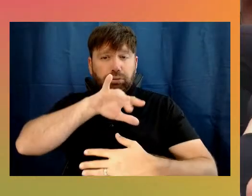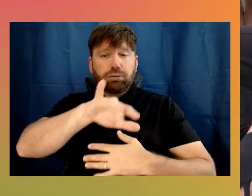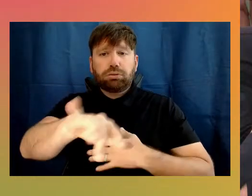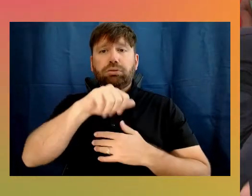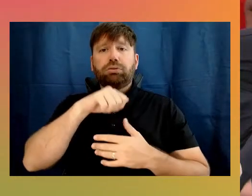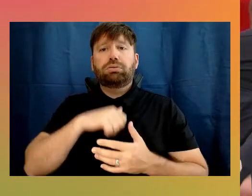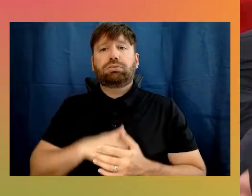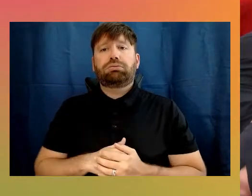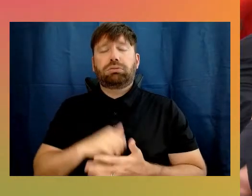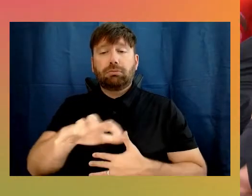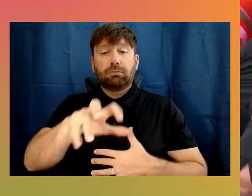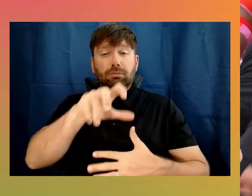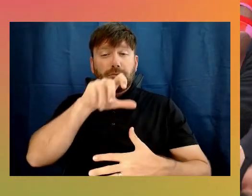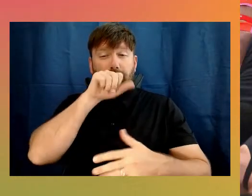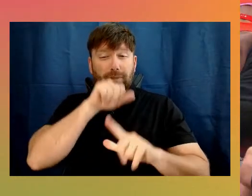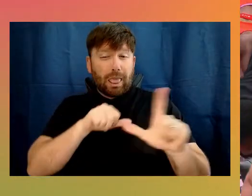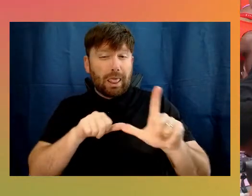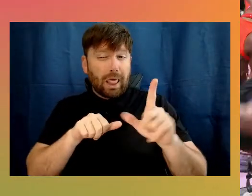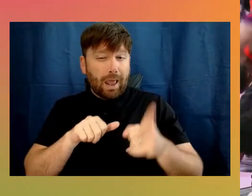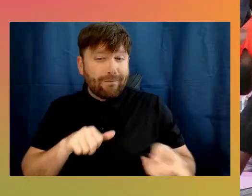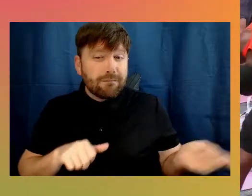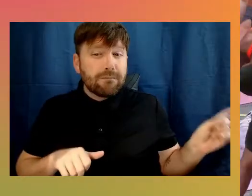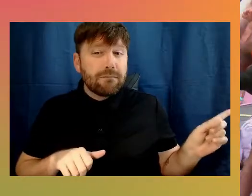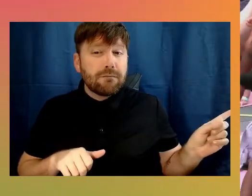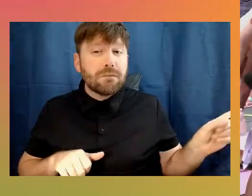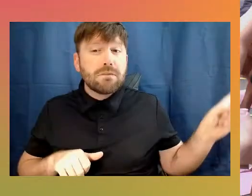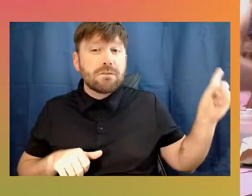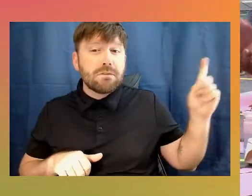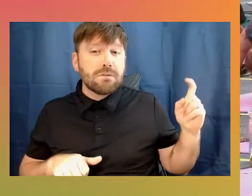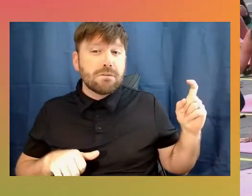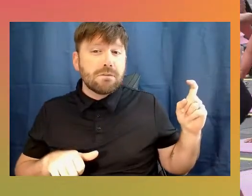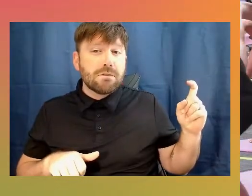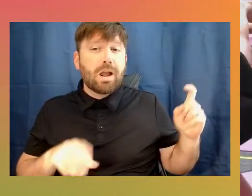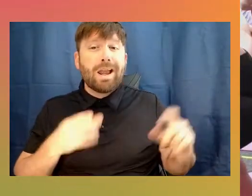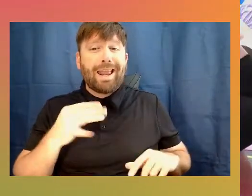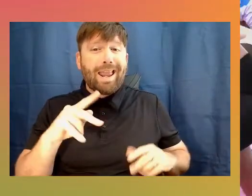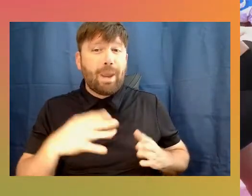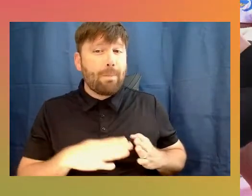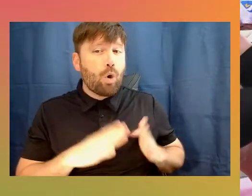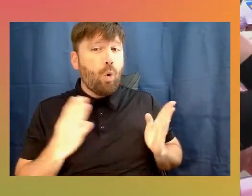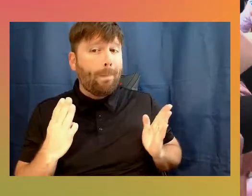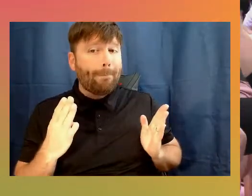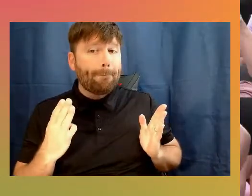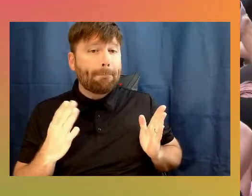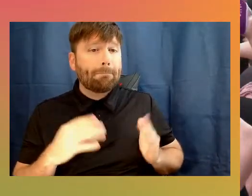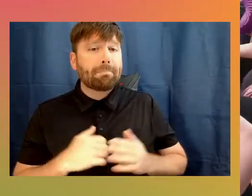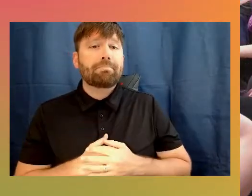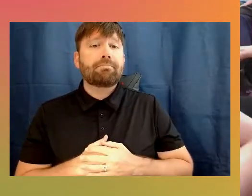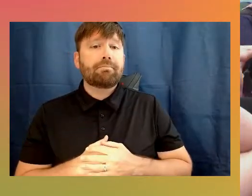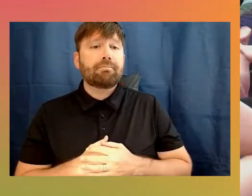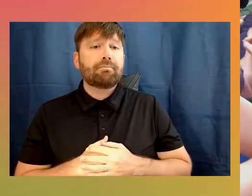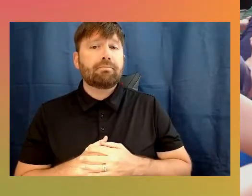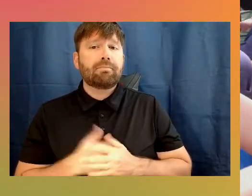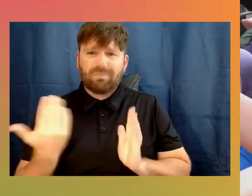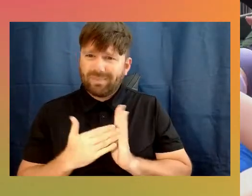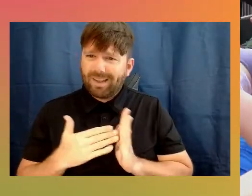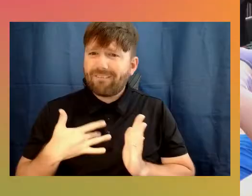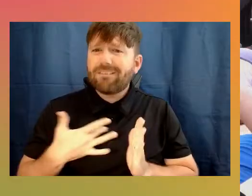BIG BREATH IN. FULL EXHALE OUT.